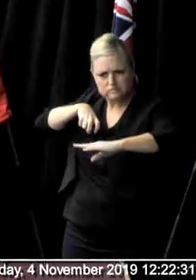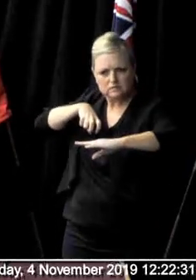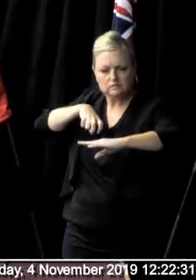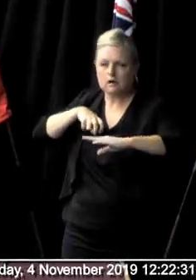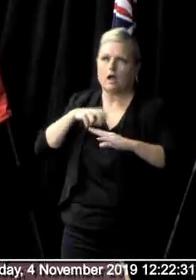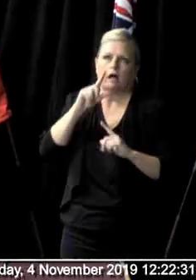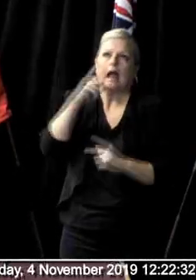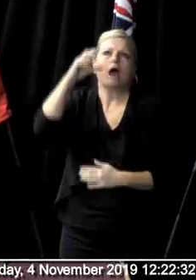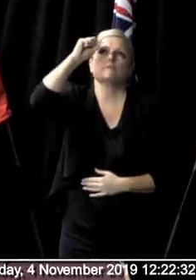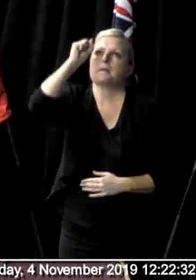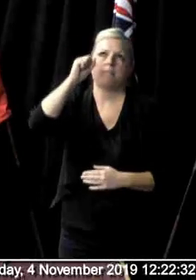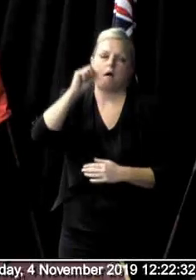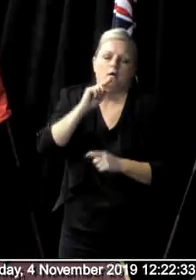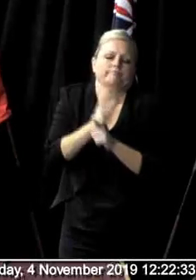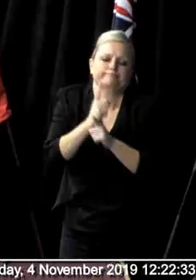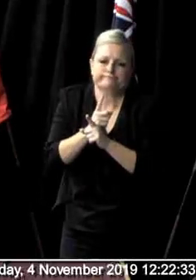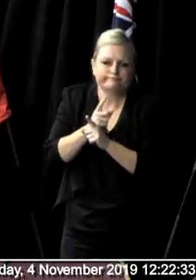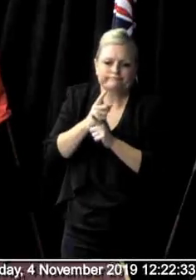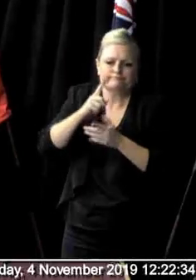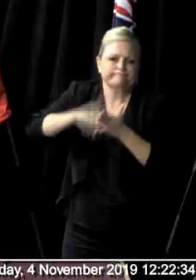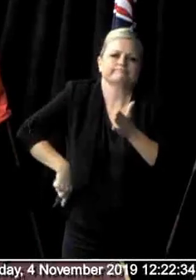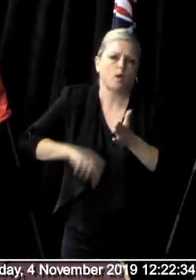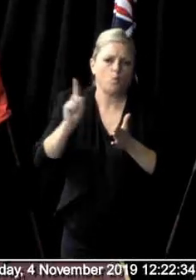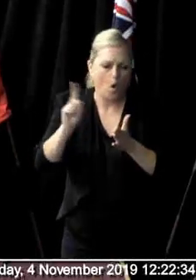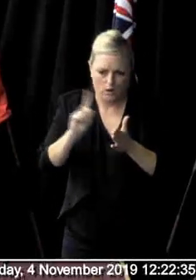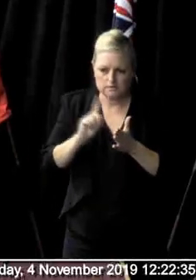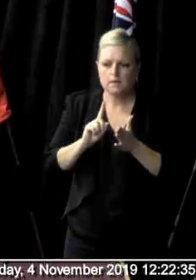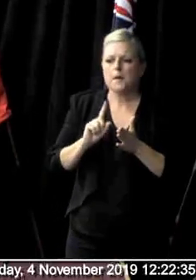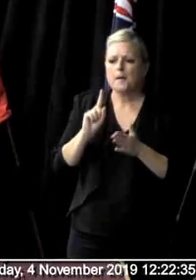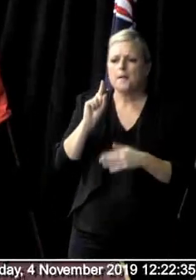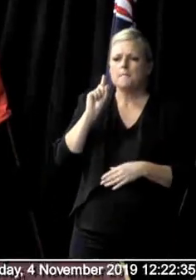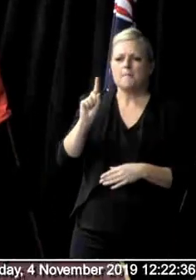consequence was at the time, but there was no explanation